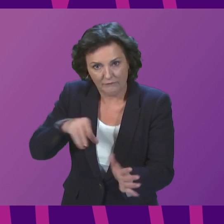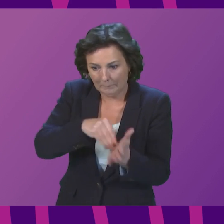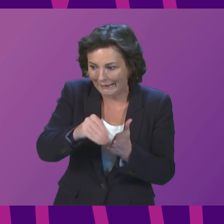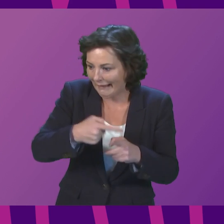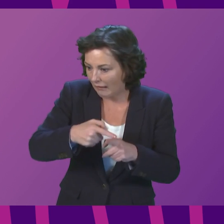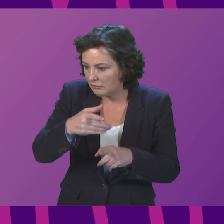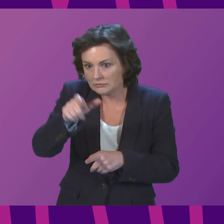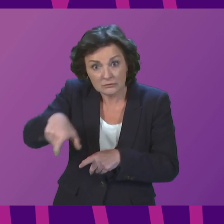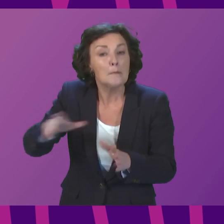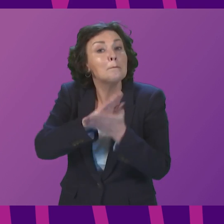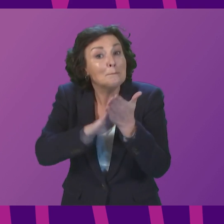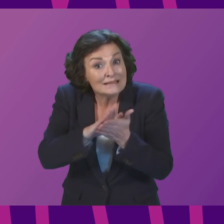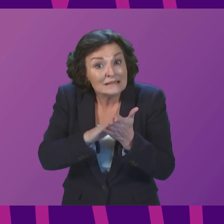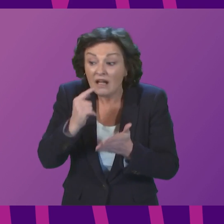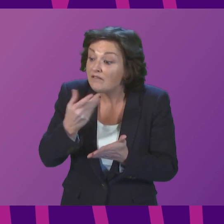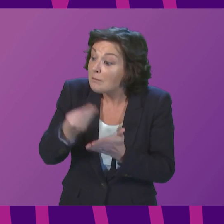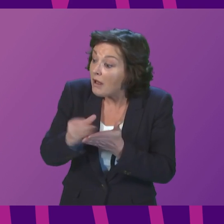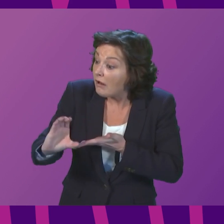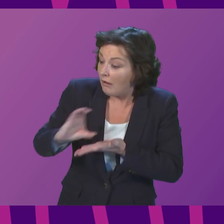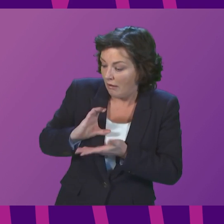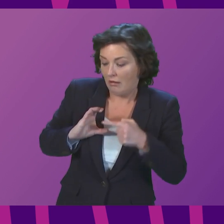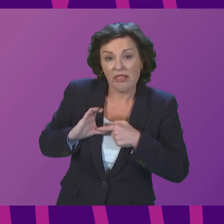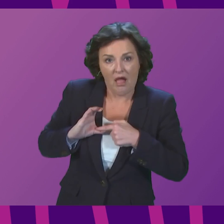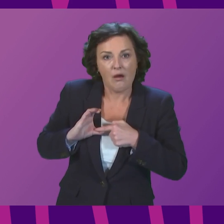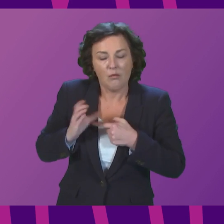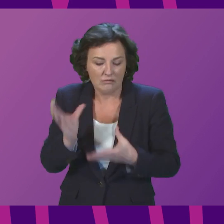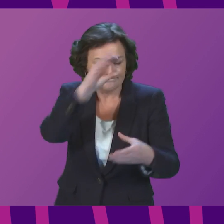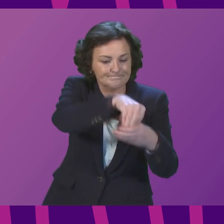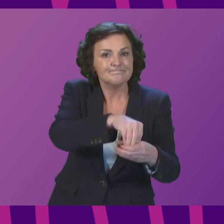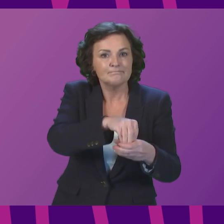go towards helping people in Scotland to deal with the cost of living crisis.